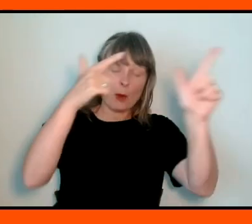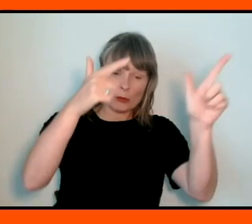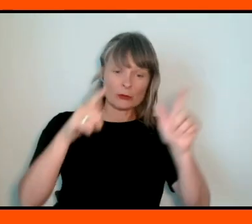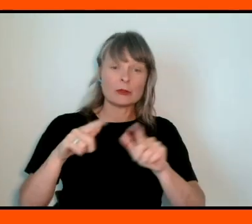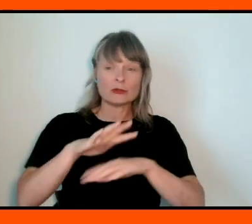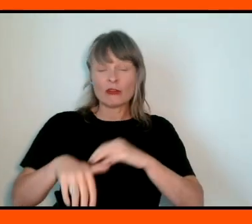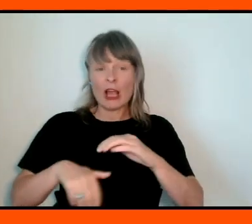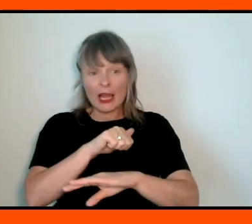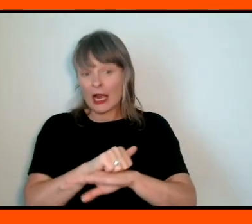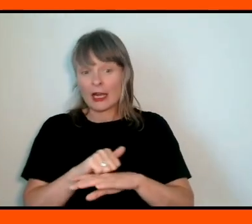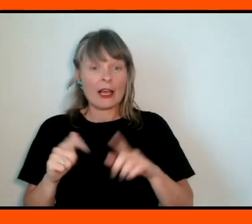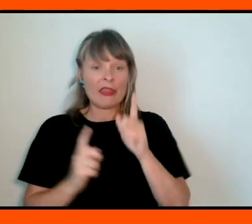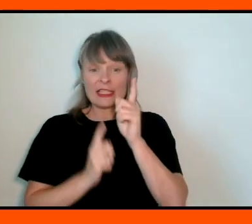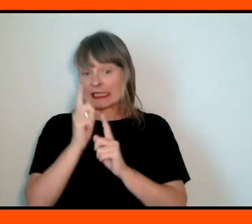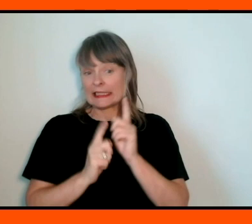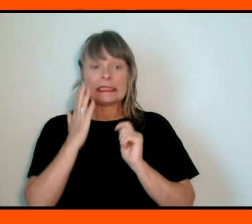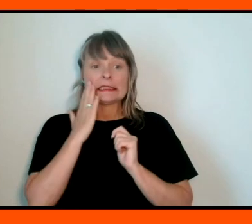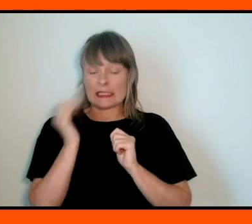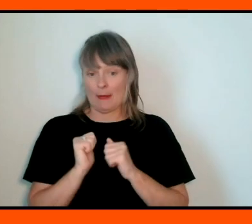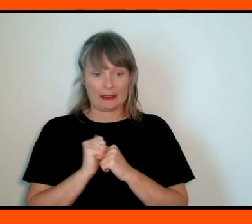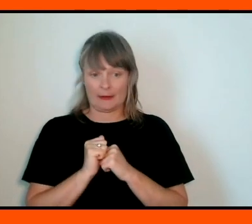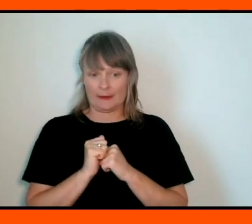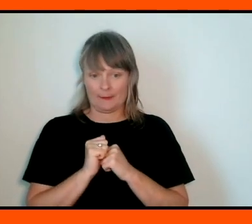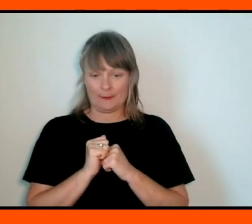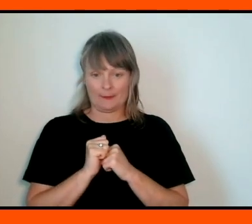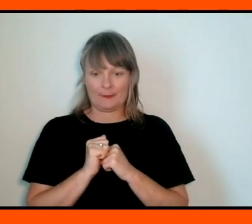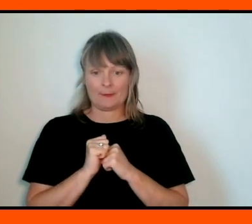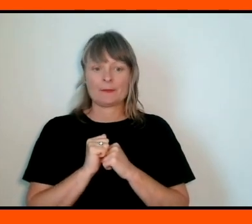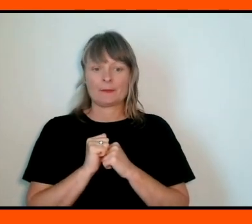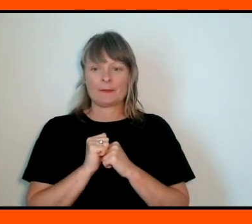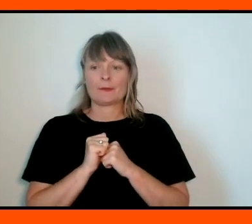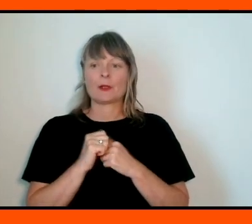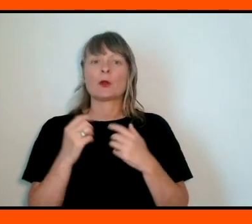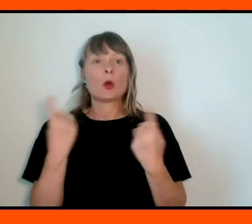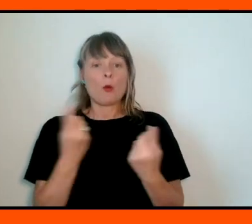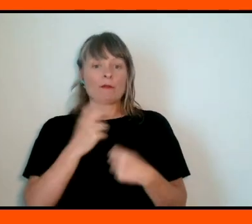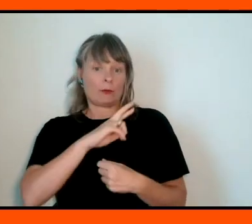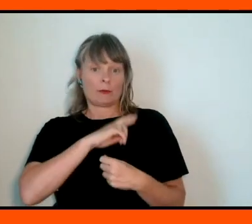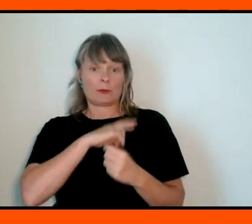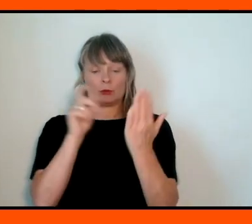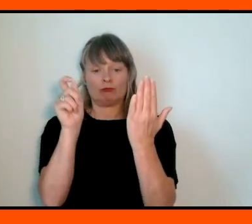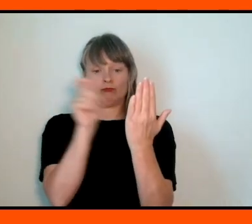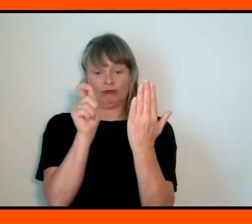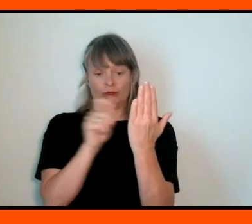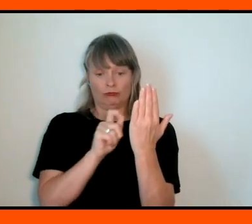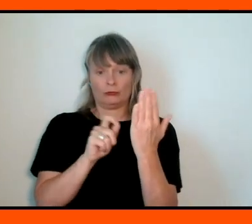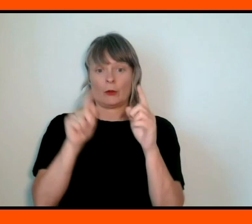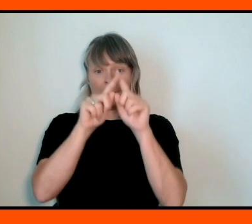We also consider whether the person completing the form on behalf of the household will know the answers to the questions